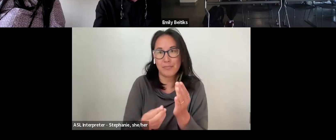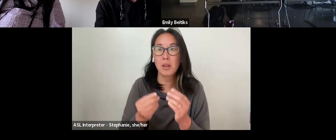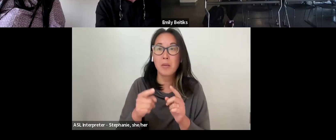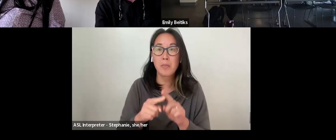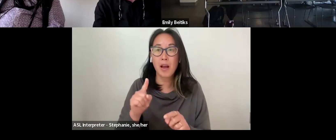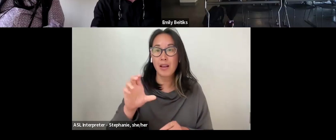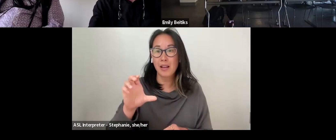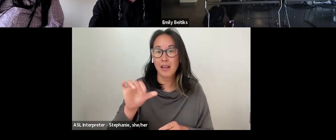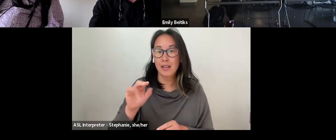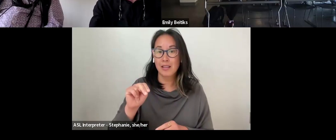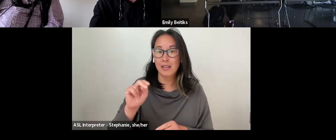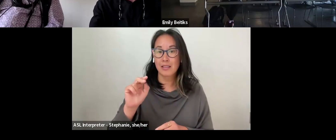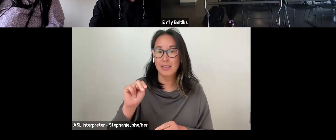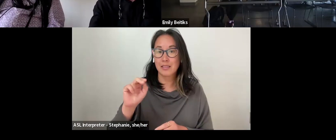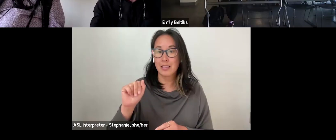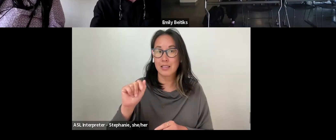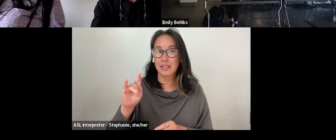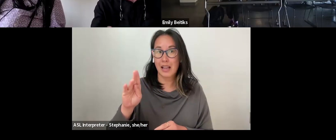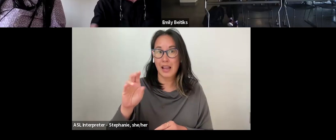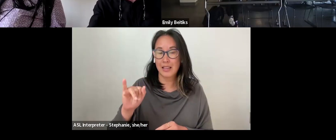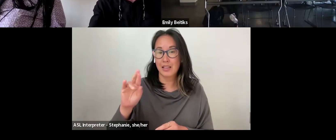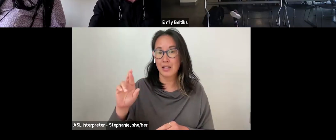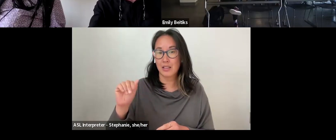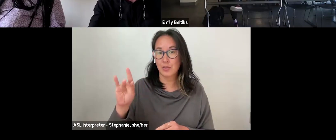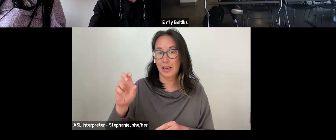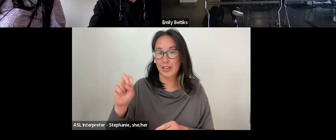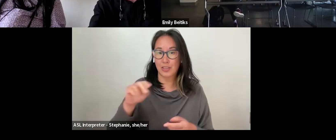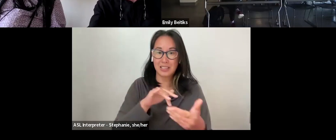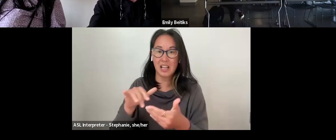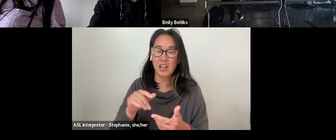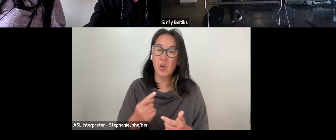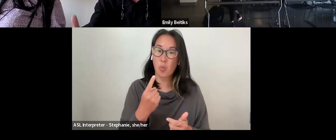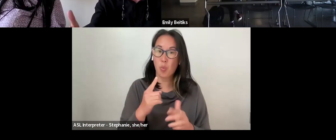So another, you know, horrific series of studies done.